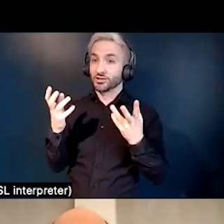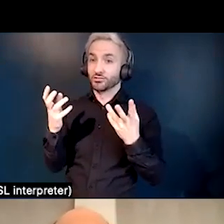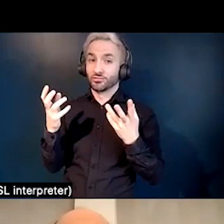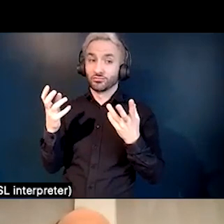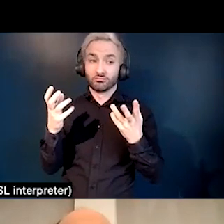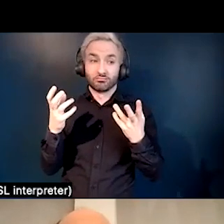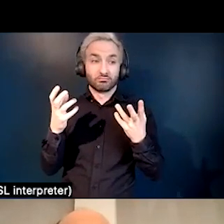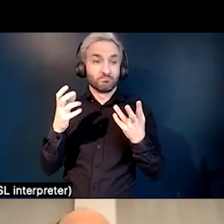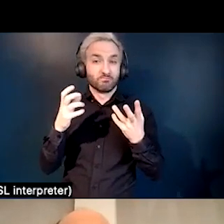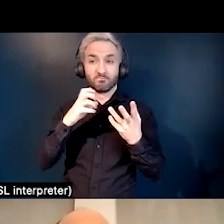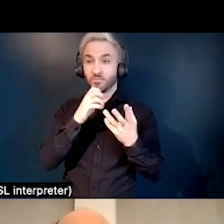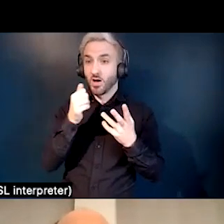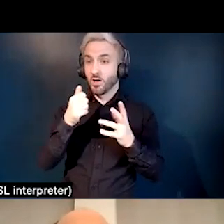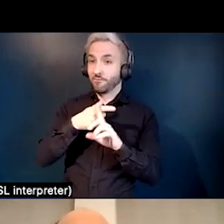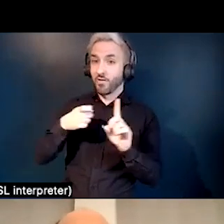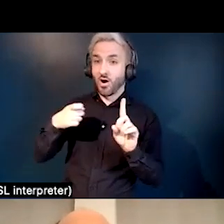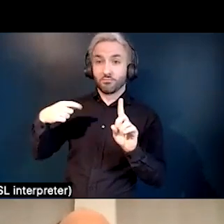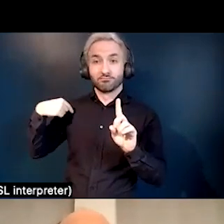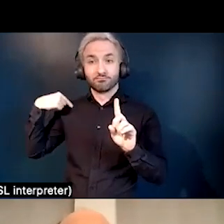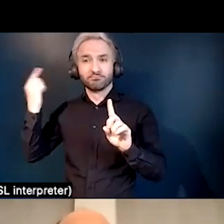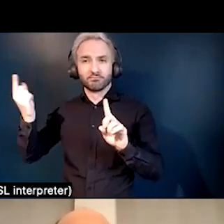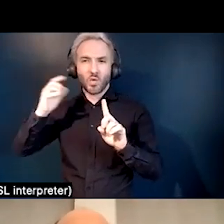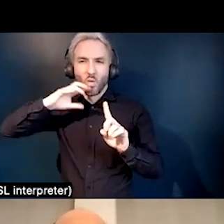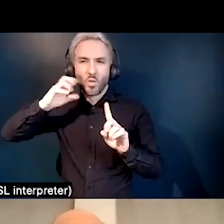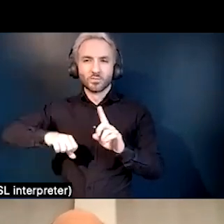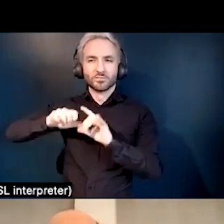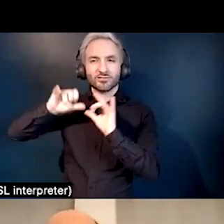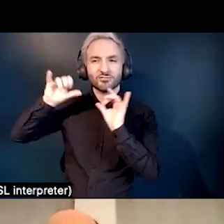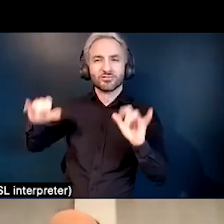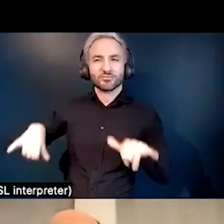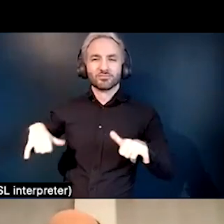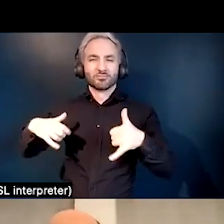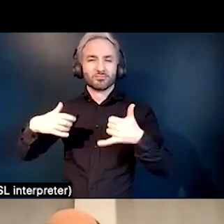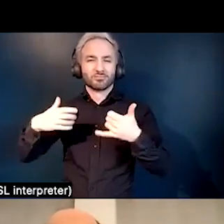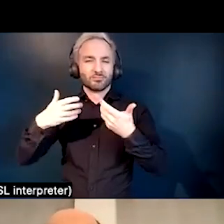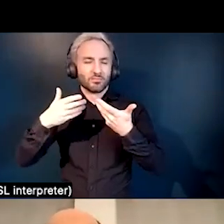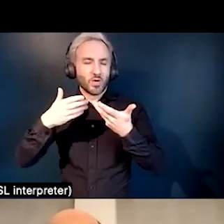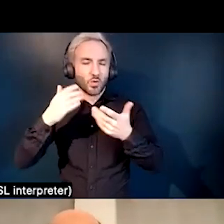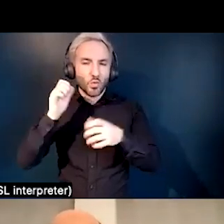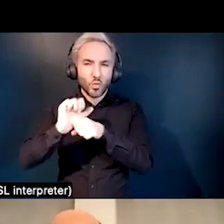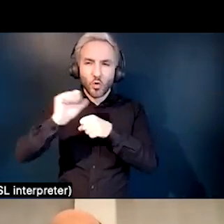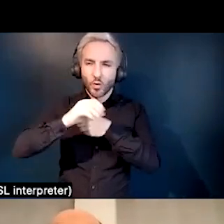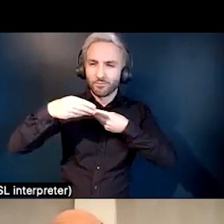workflows that allow publishers, distributors, and retailers to become more efficient. But